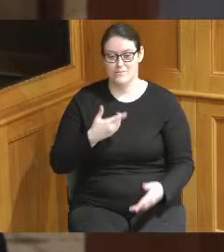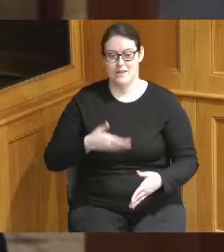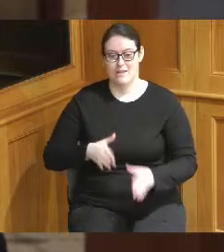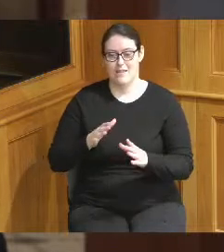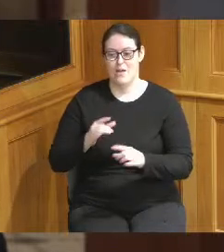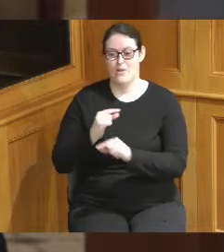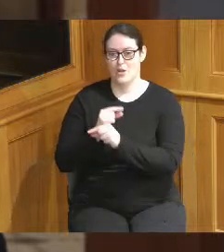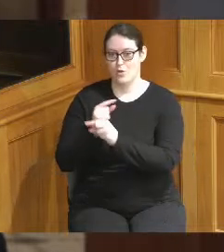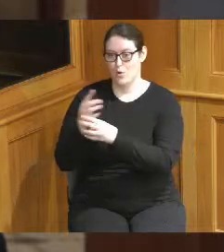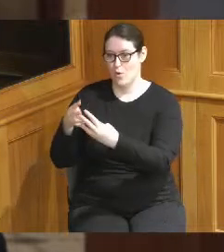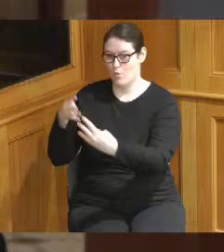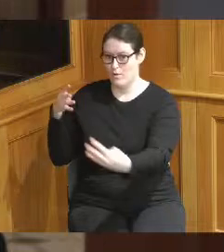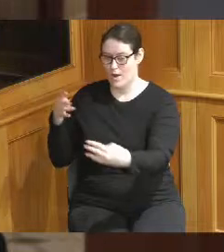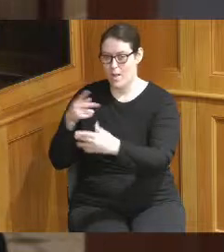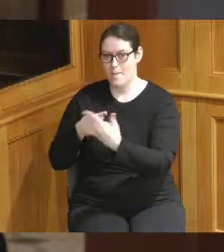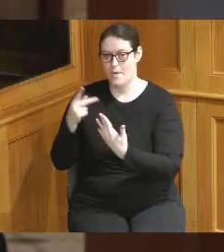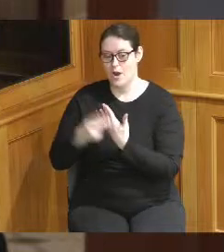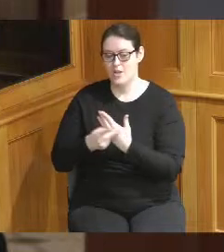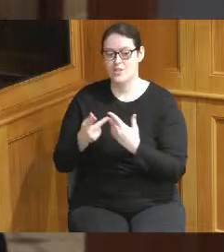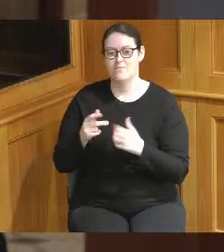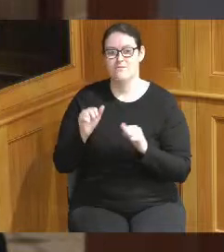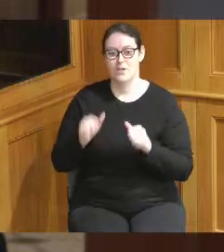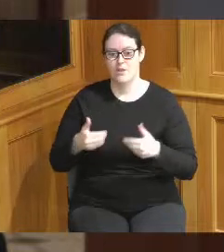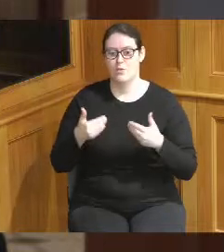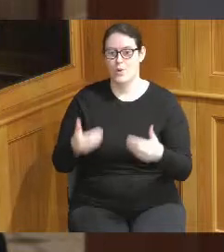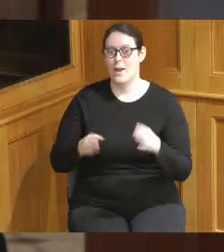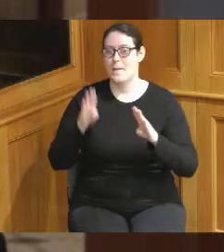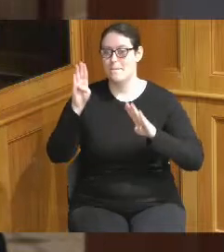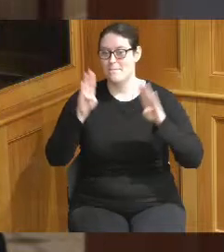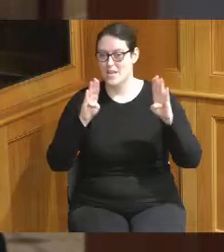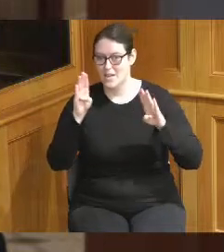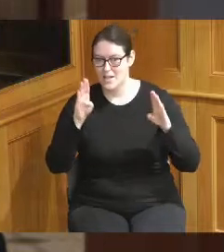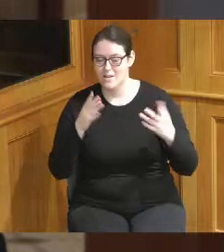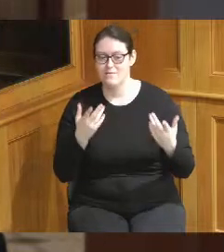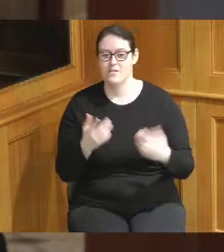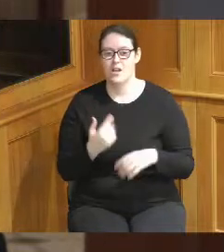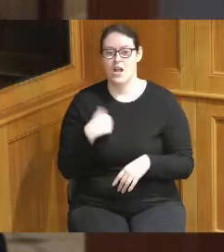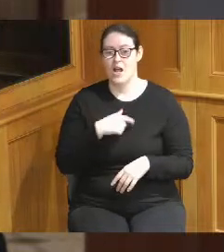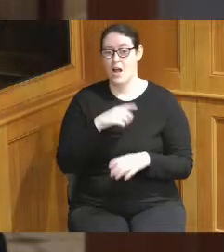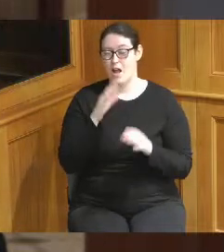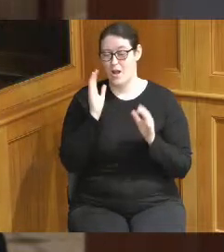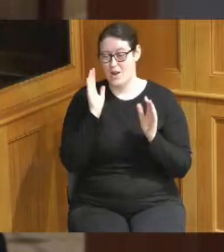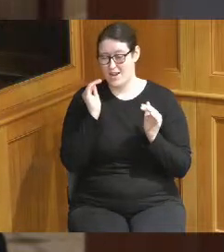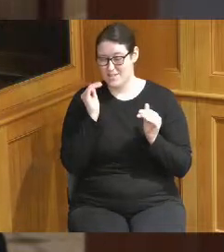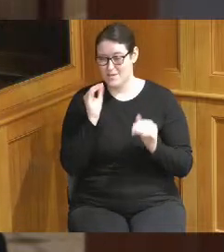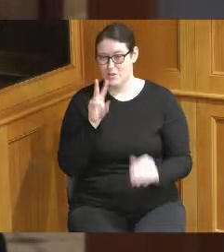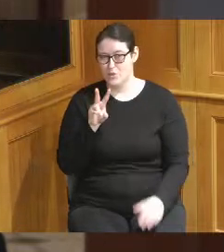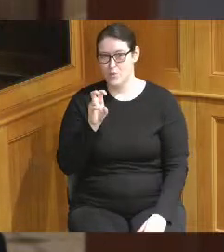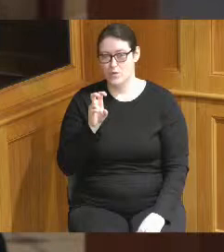been it's been fun to to go to all these things and celebrate the county work and the community at large thank you (Commissioner Reece)